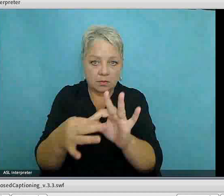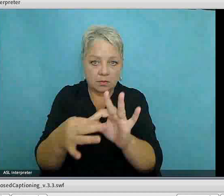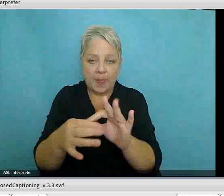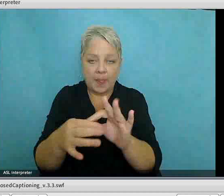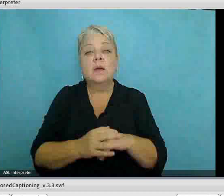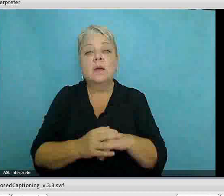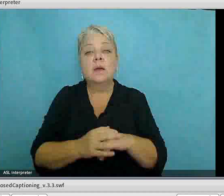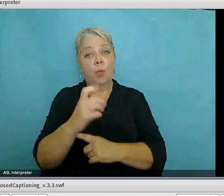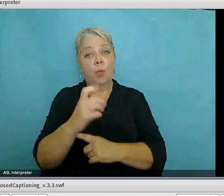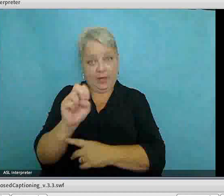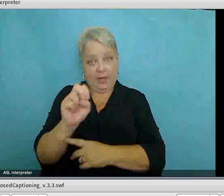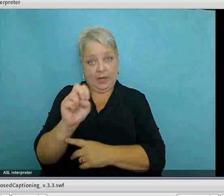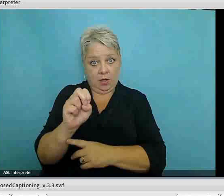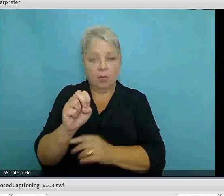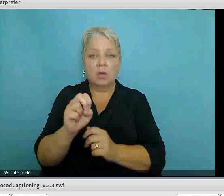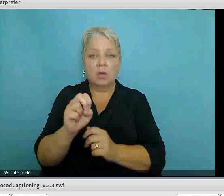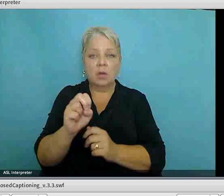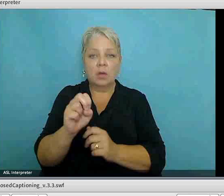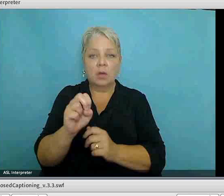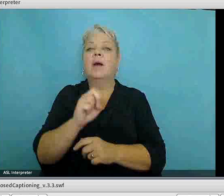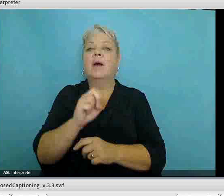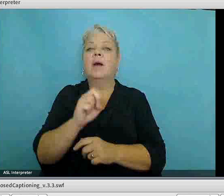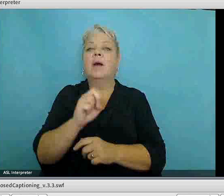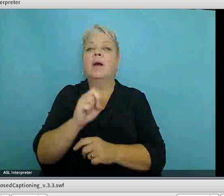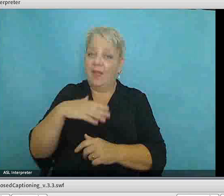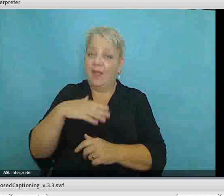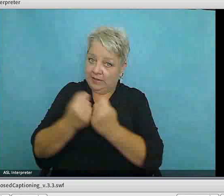possess for all services in the care plan.